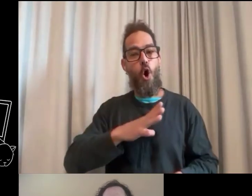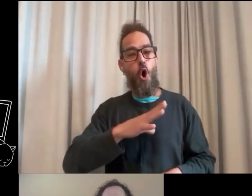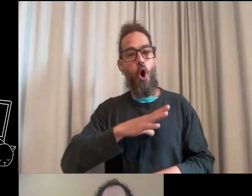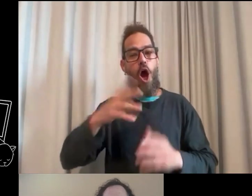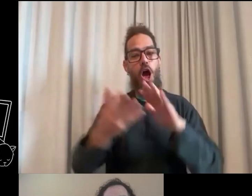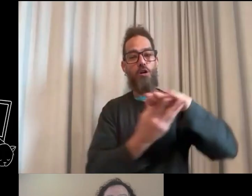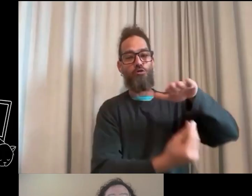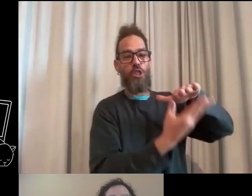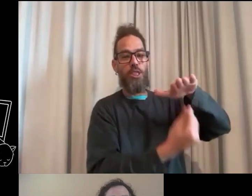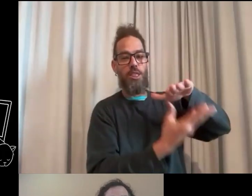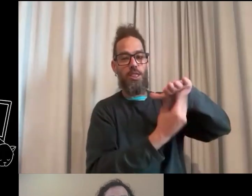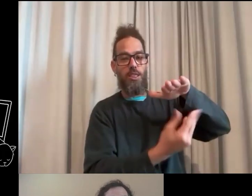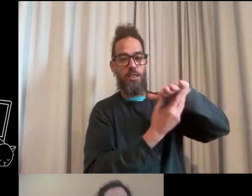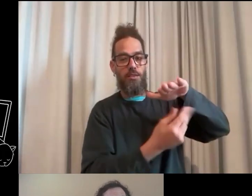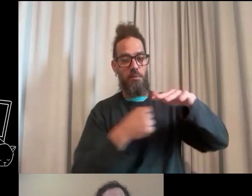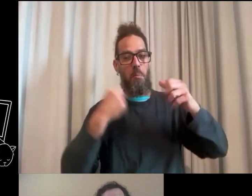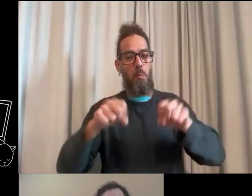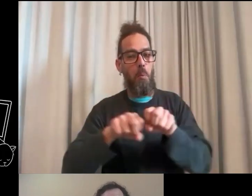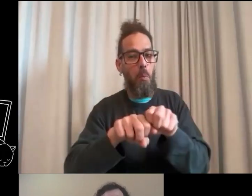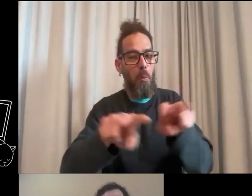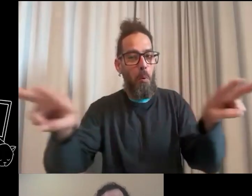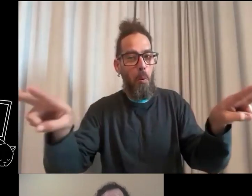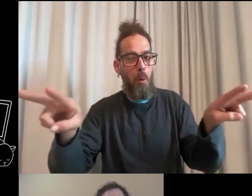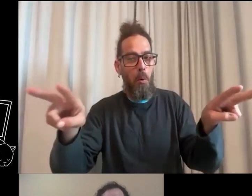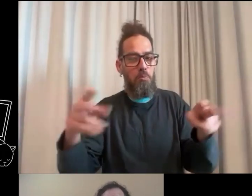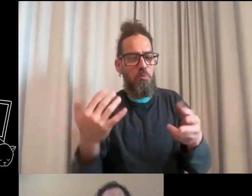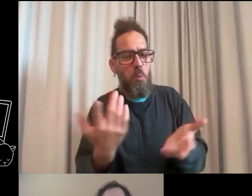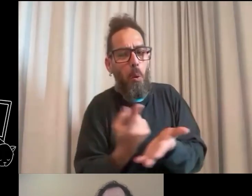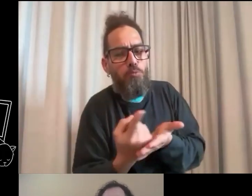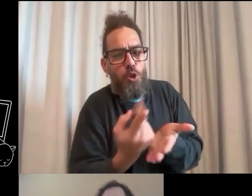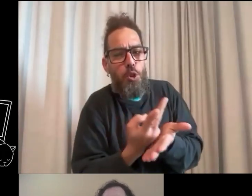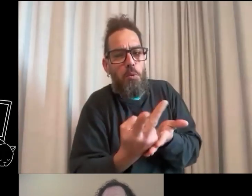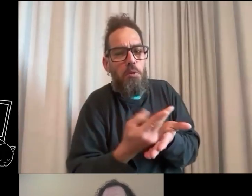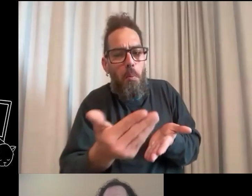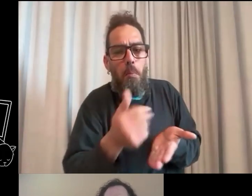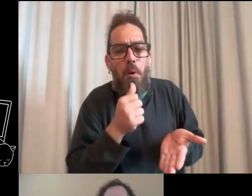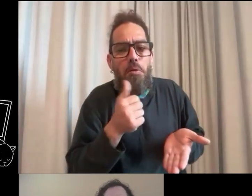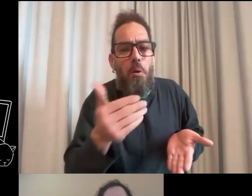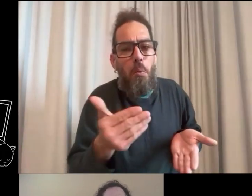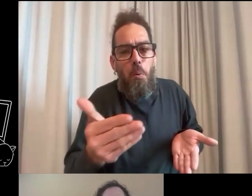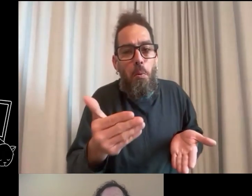that were most relevant. We'll also be working on the recording, a fully accessible recording that should be available within the next week or two.